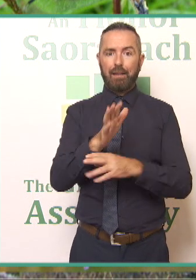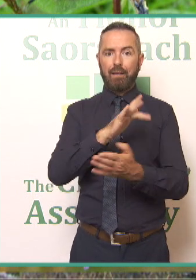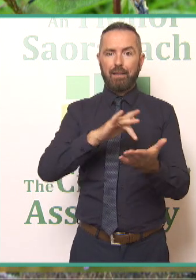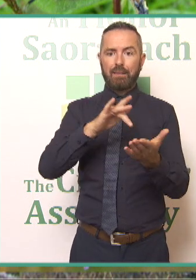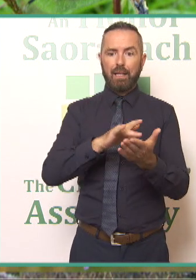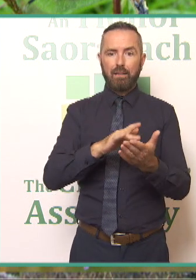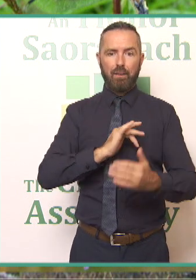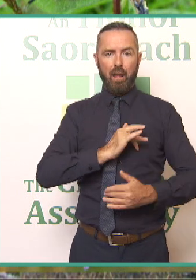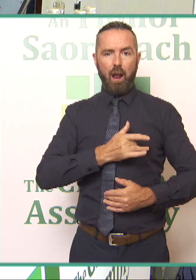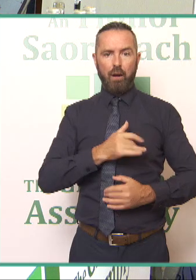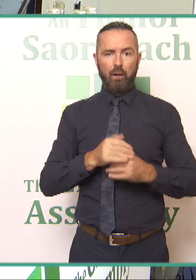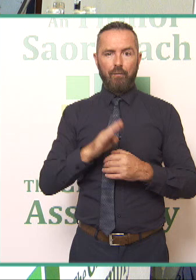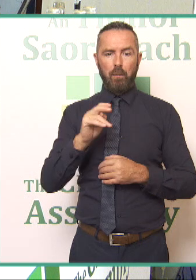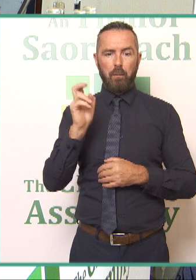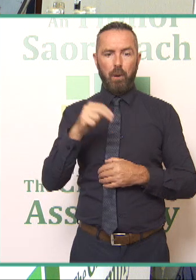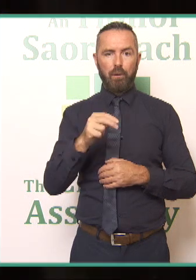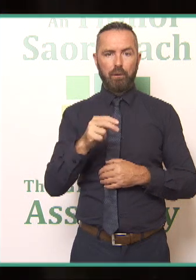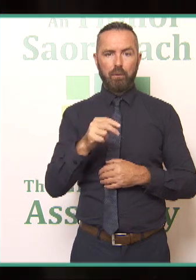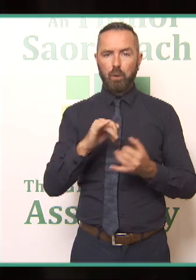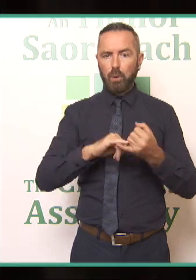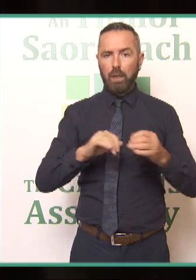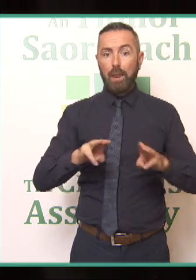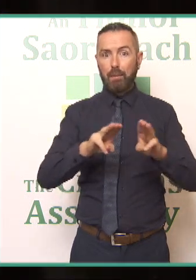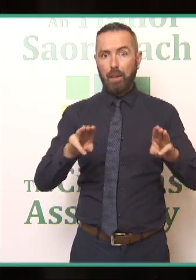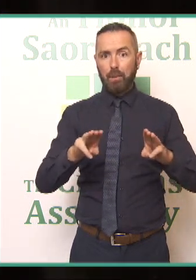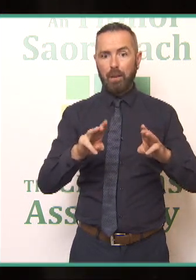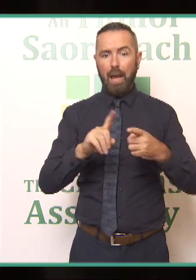practices and we often forget that when you read books about the burn read about the archeology